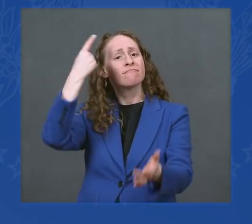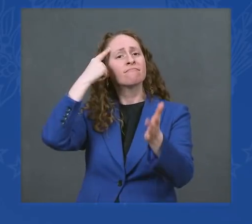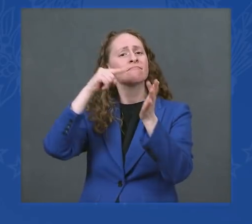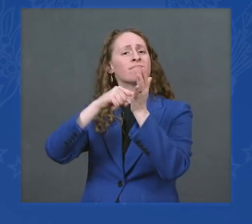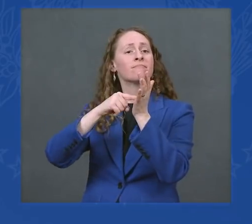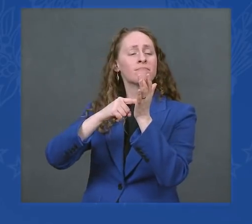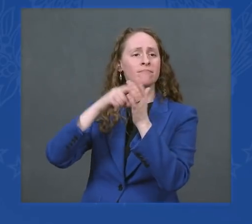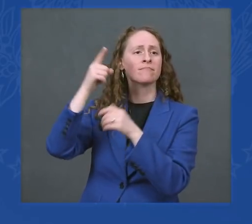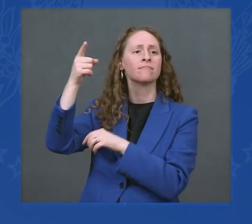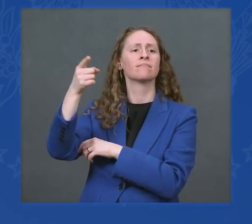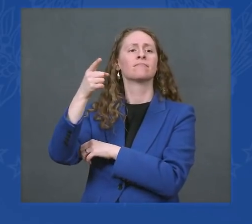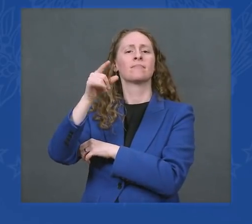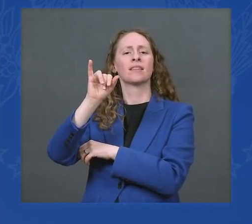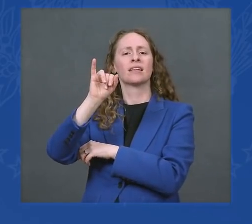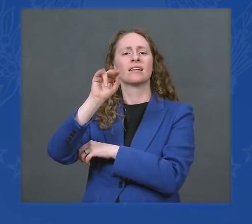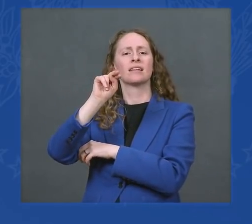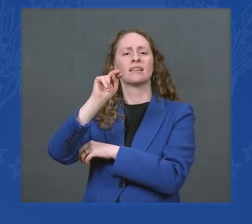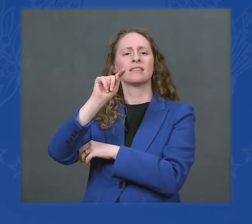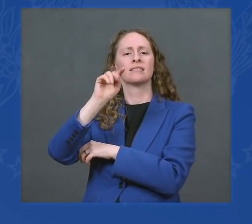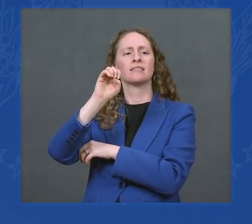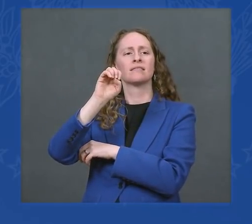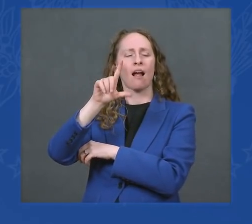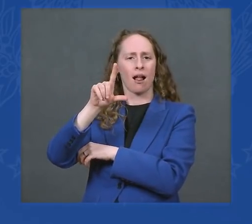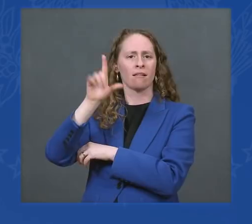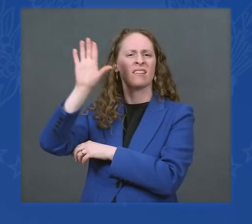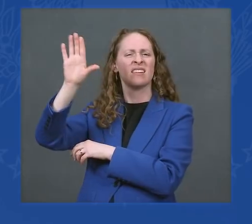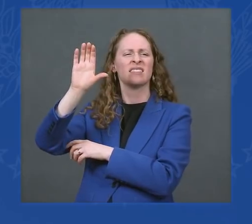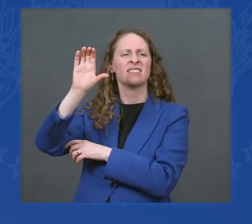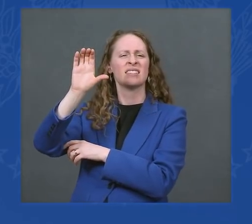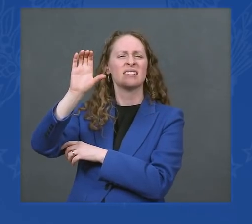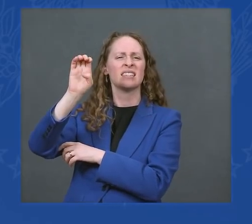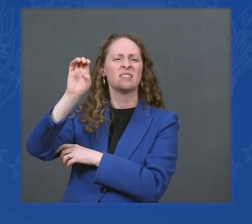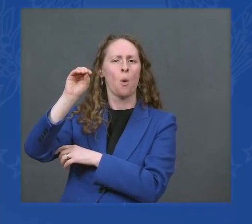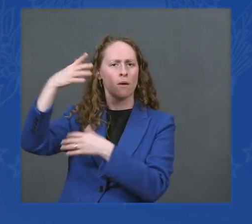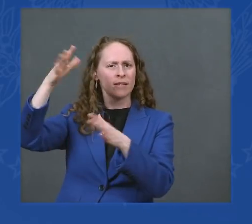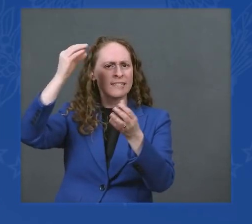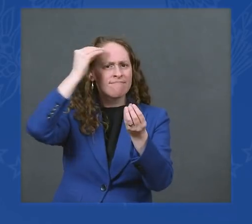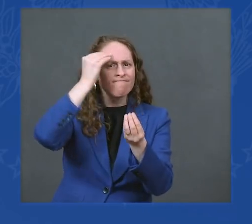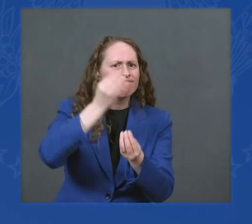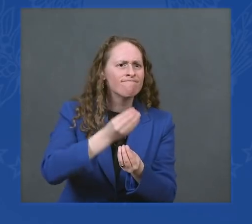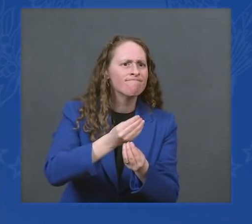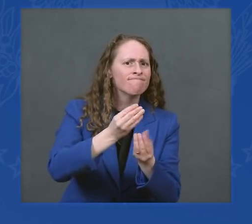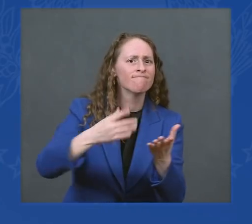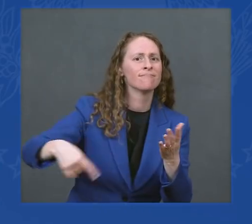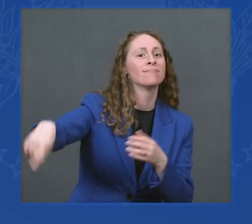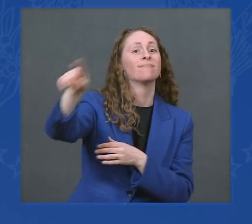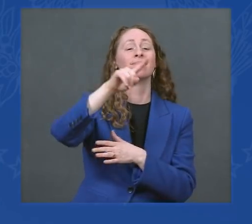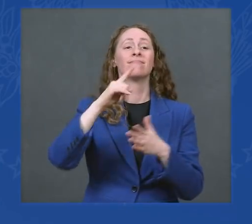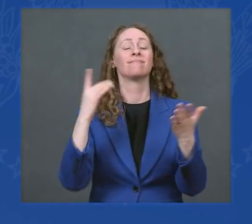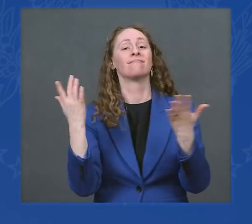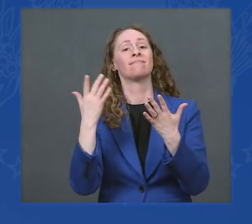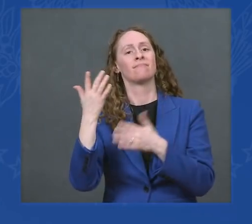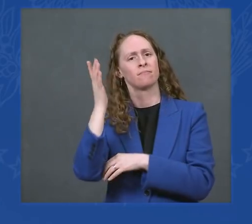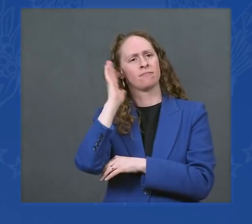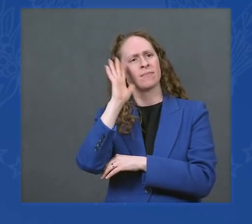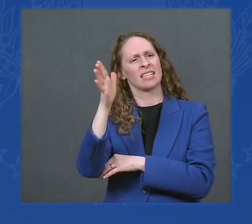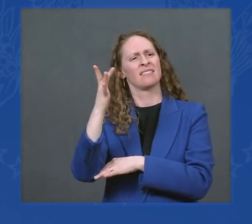to announce a new $20 billion semiconductor factory that they're going to -- they call it a "campus" -- outside of Columbus, Ohio.